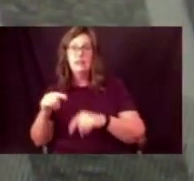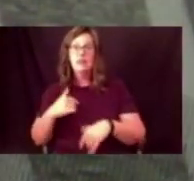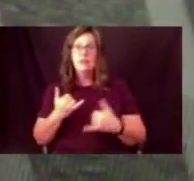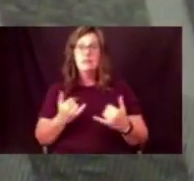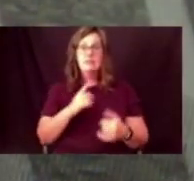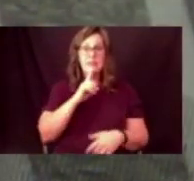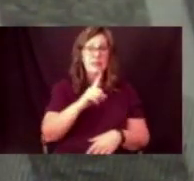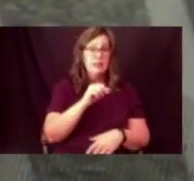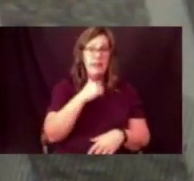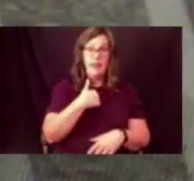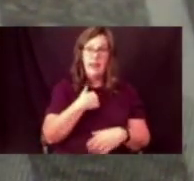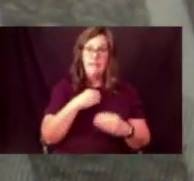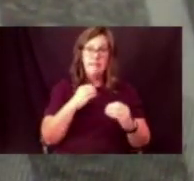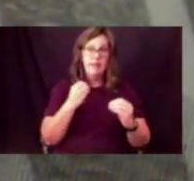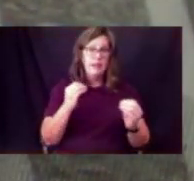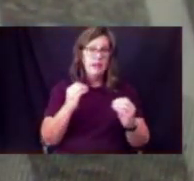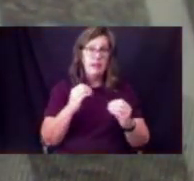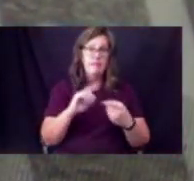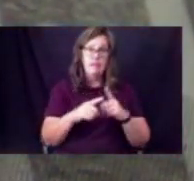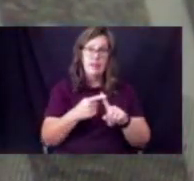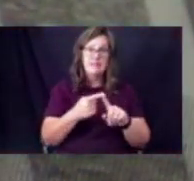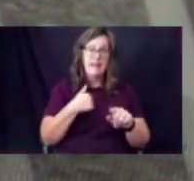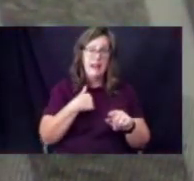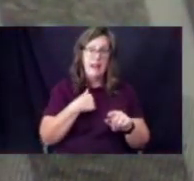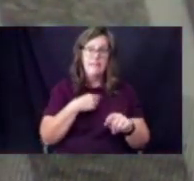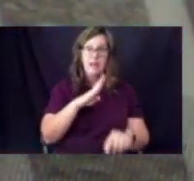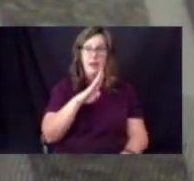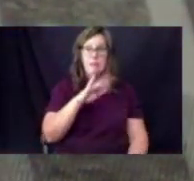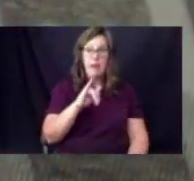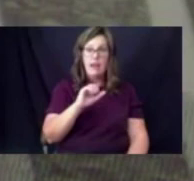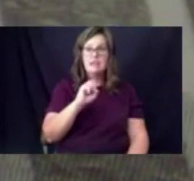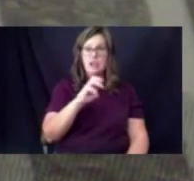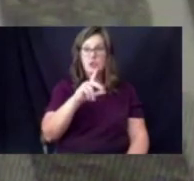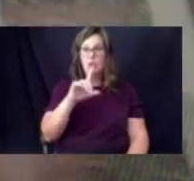um that have both of those identities as a bisexual and an african-american woman i know